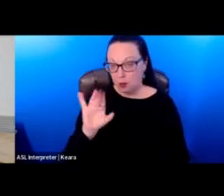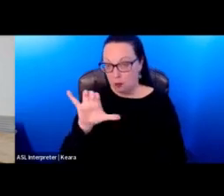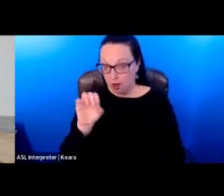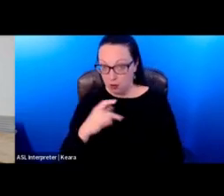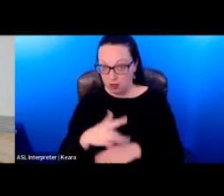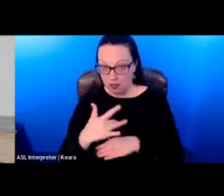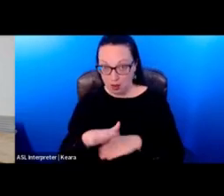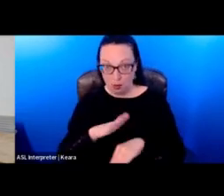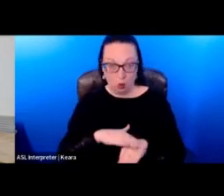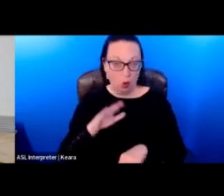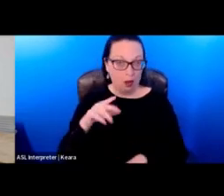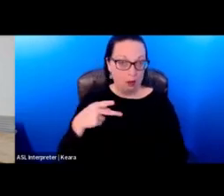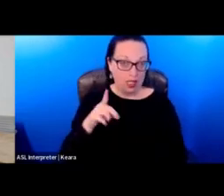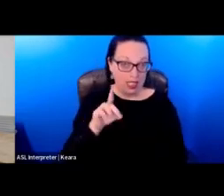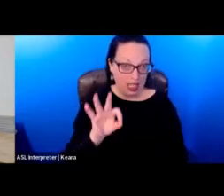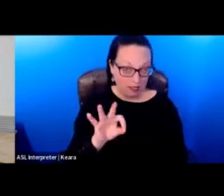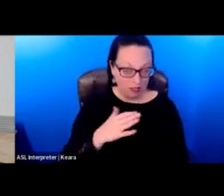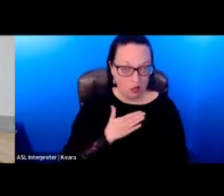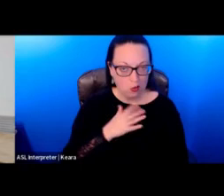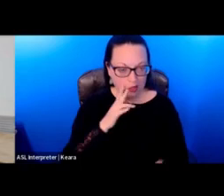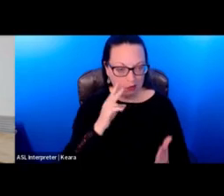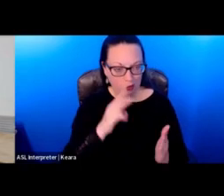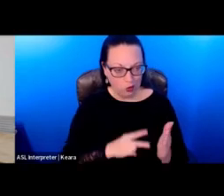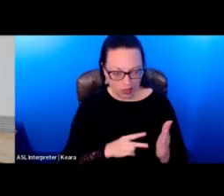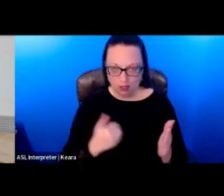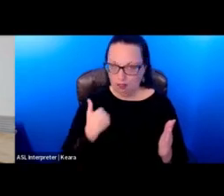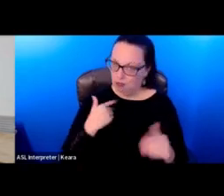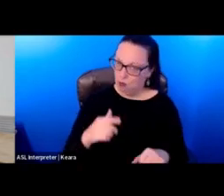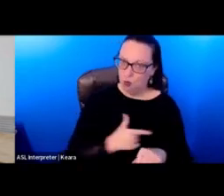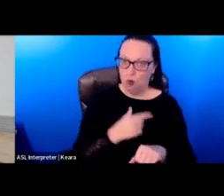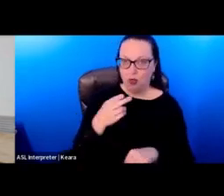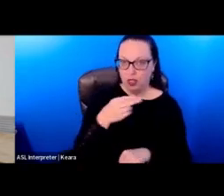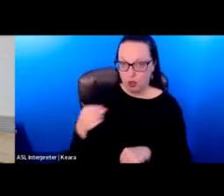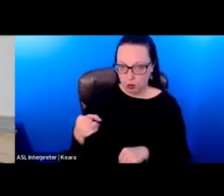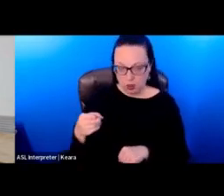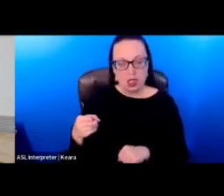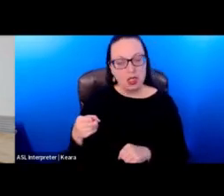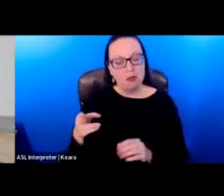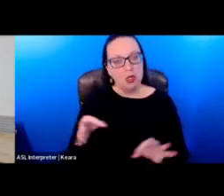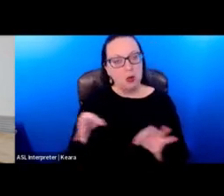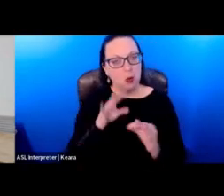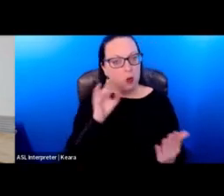please check them out. They have a long history that is worthy of taking a peek at so at this